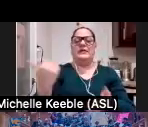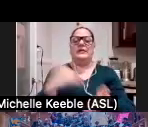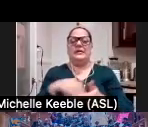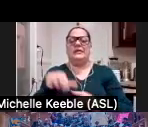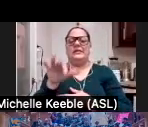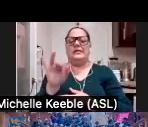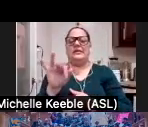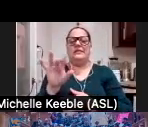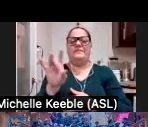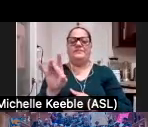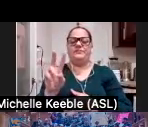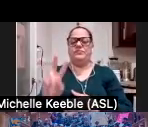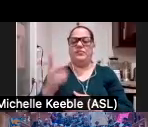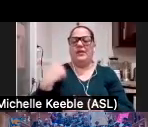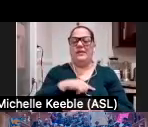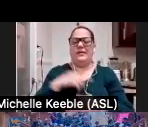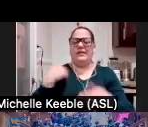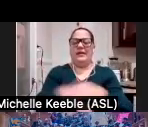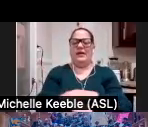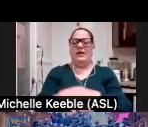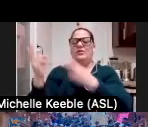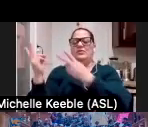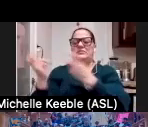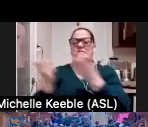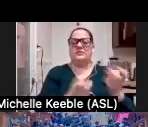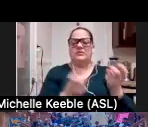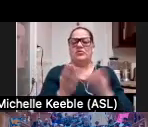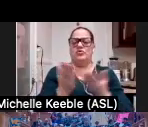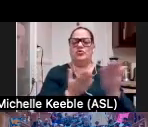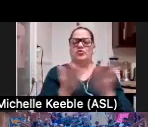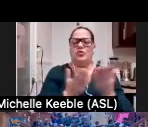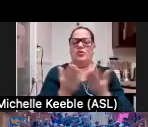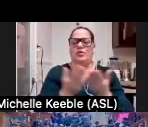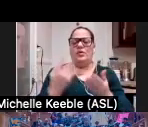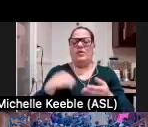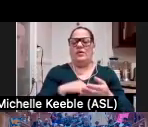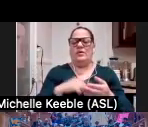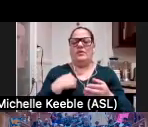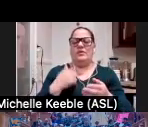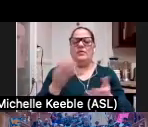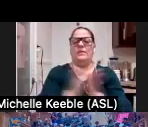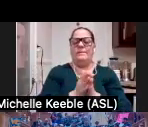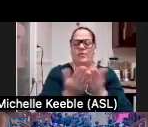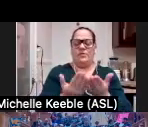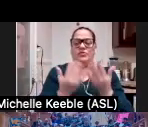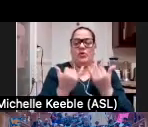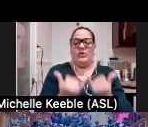um our digital accessibility services enterprise has digitized the book. So now it's available on